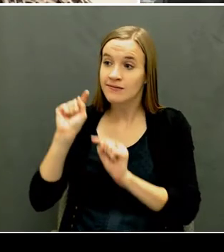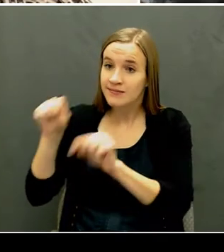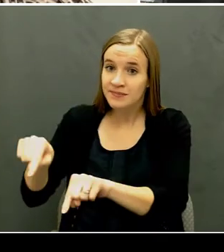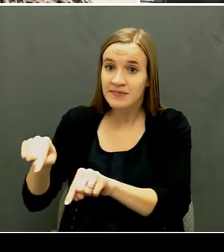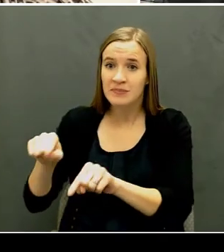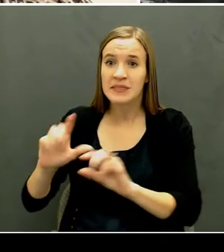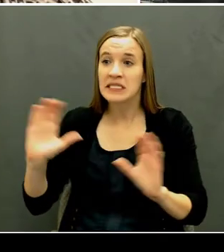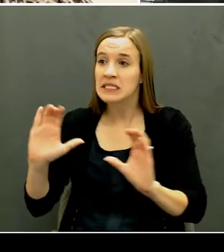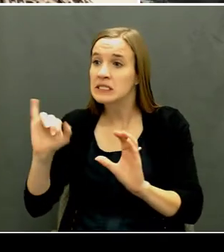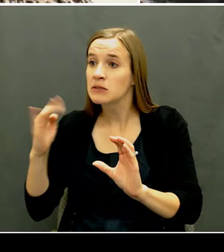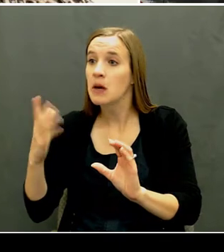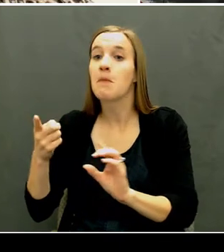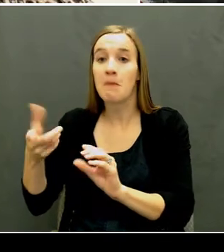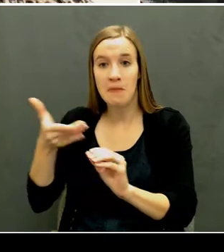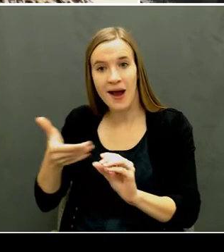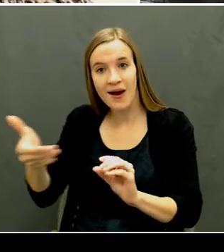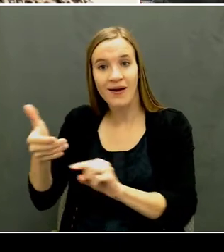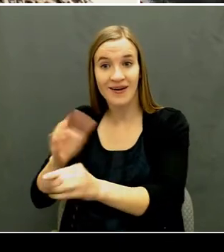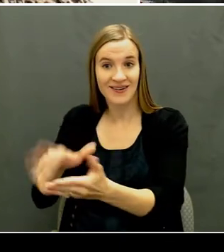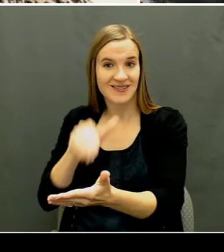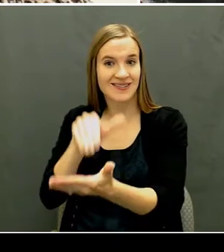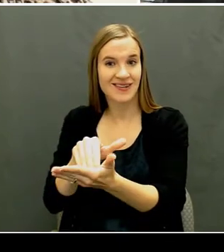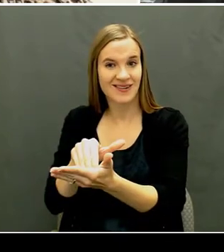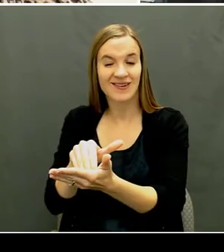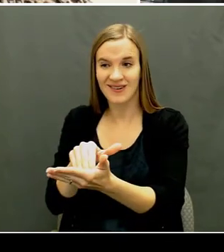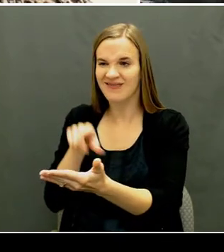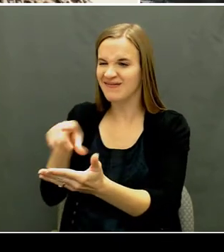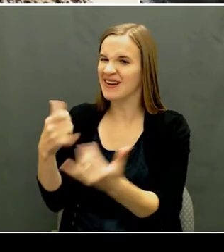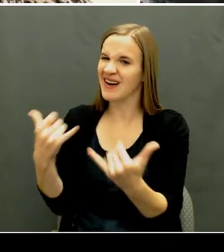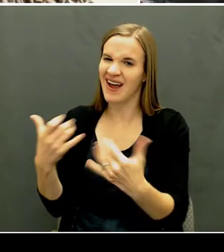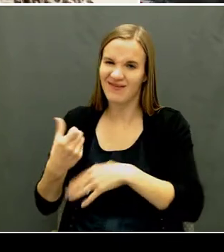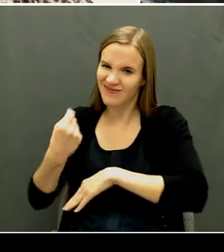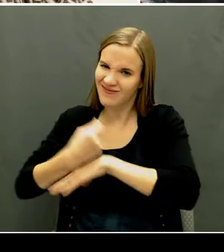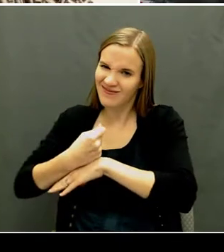no longer exists. You probably remember it's called HAIL. Mark Leeper: Oh yeah. Mark Johnson: